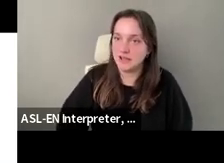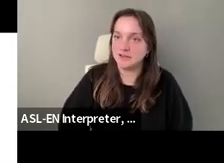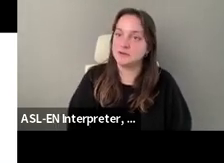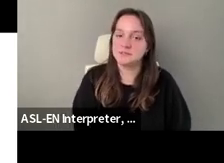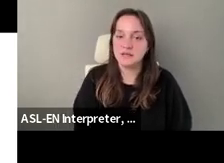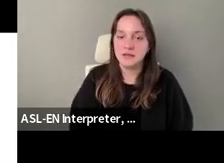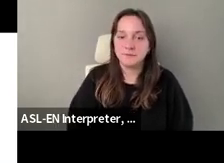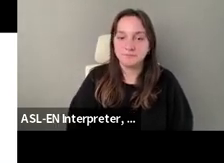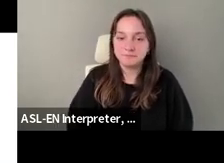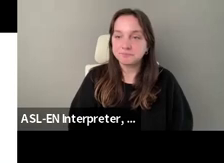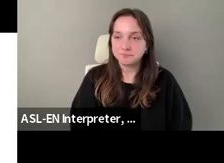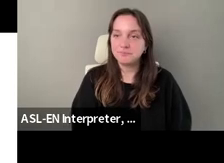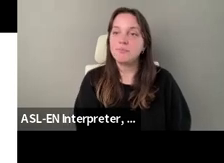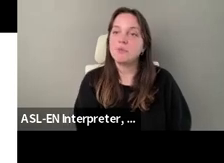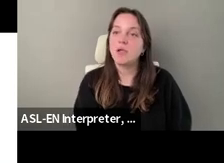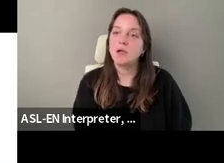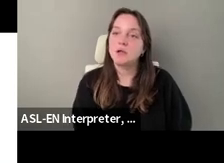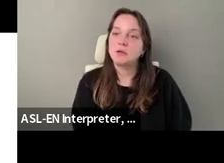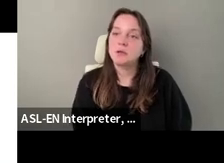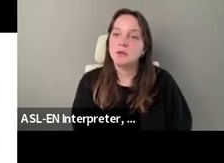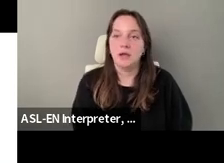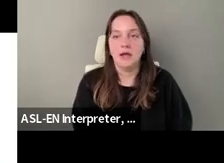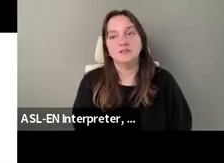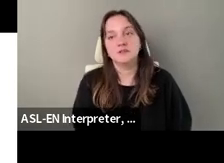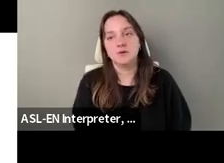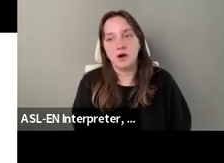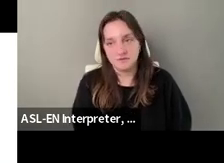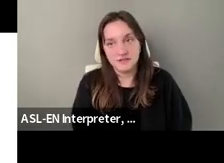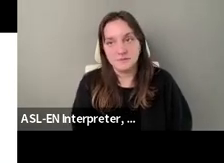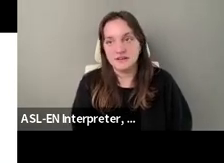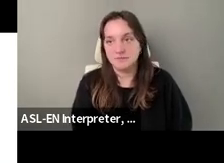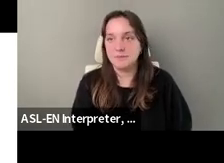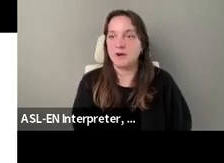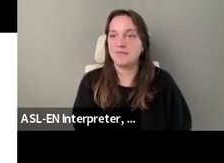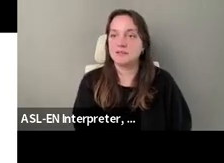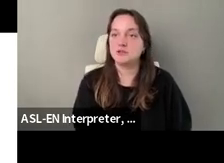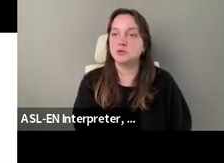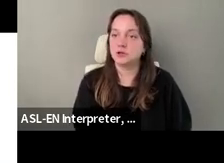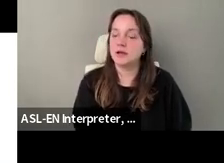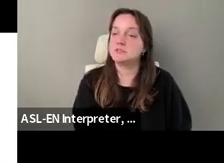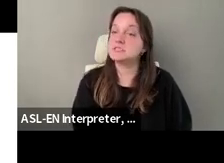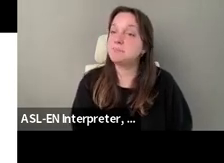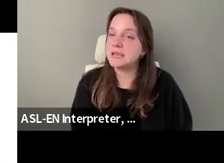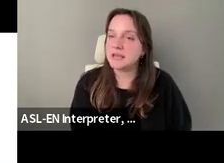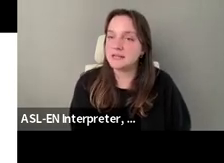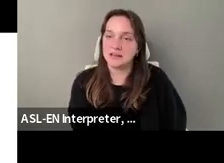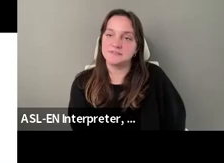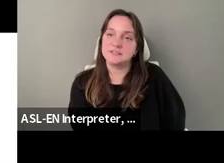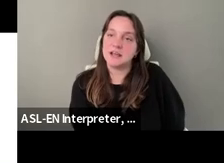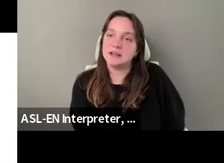And so oftentimes deaf people are having to learn how to speak instead of society meeting them